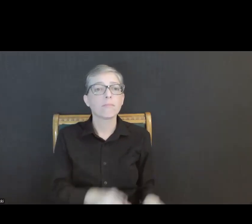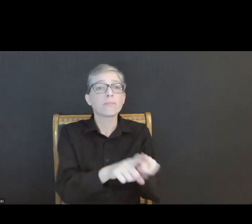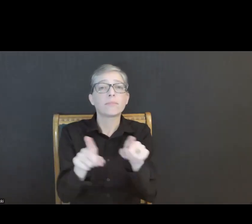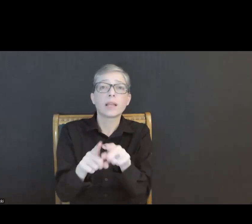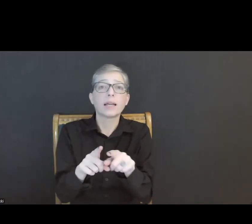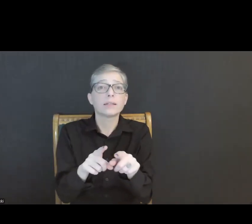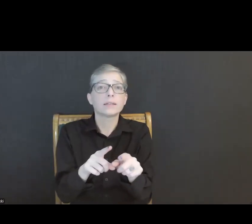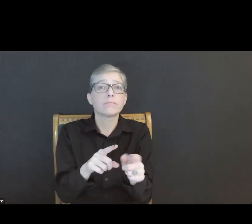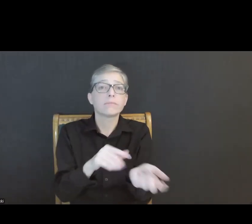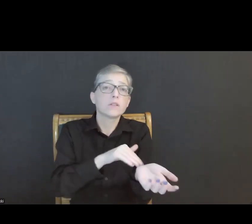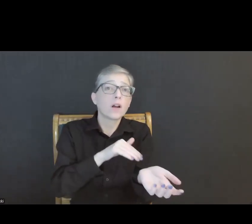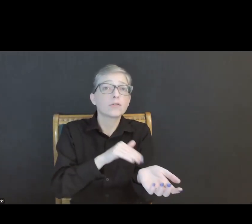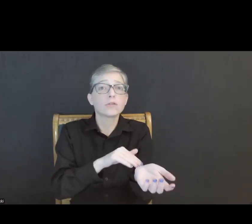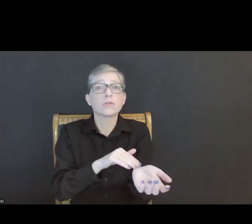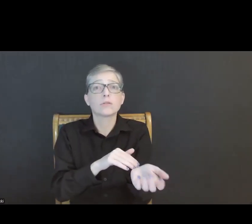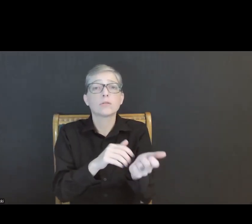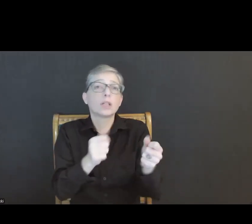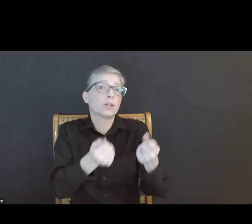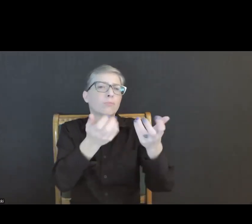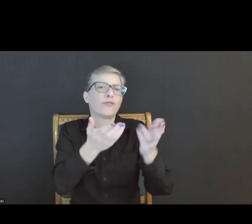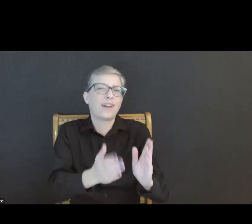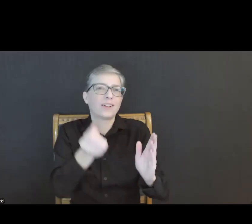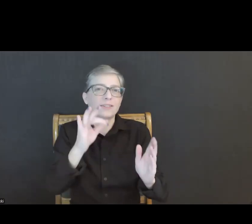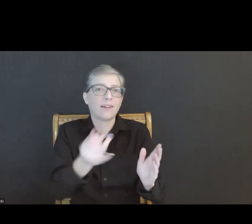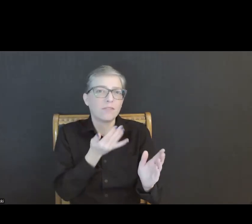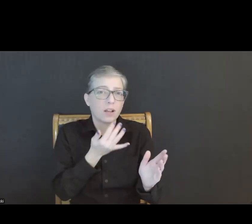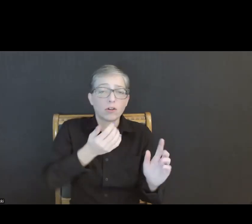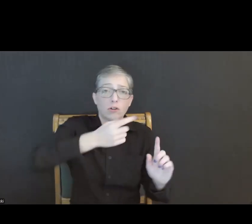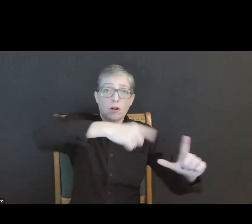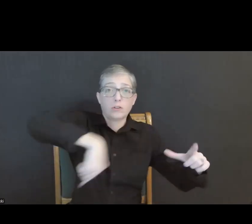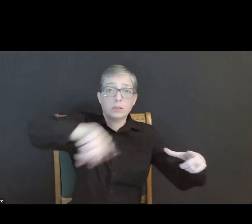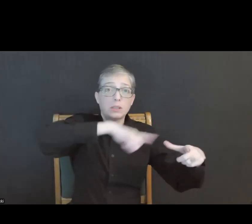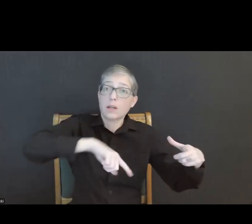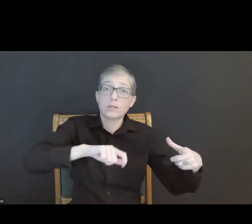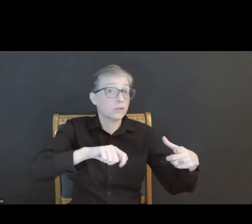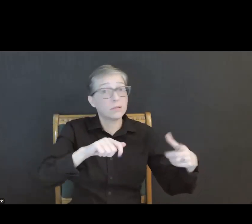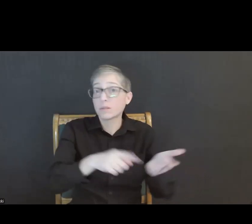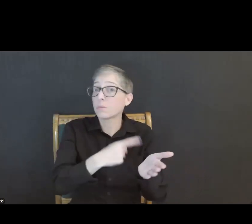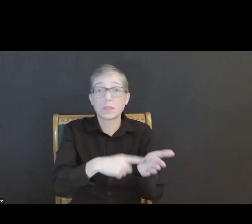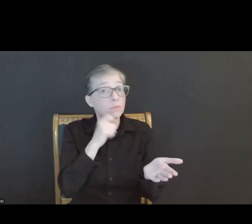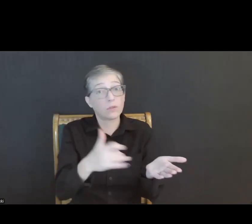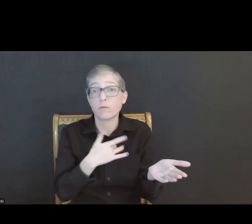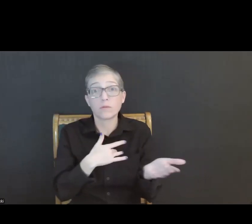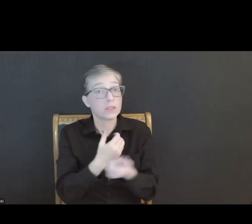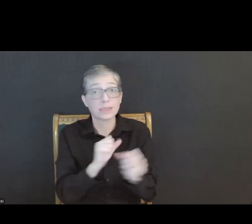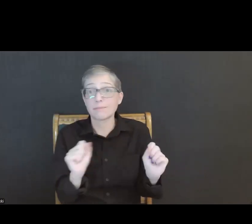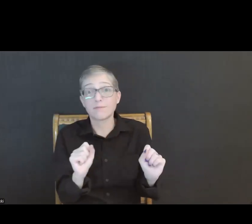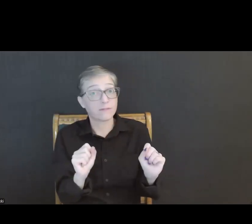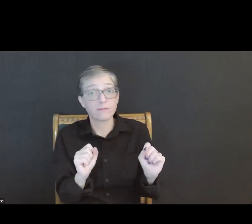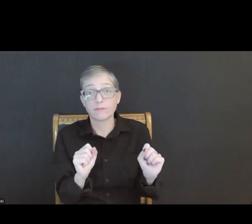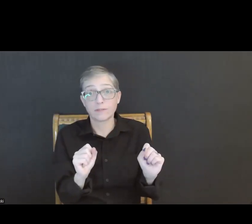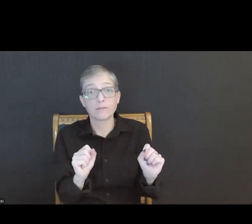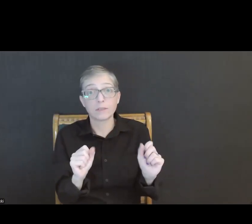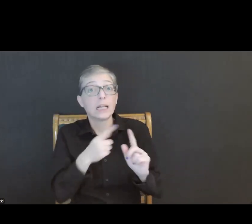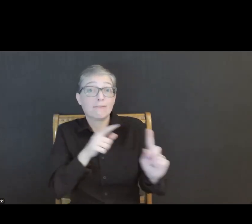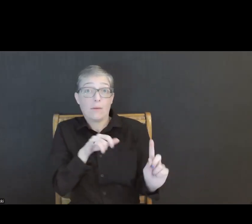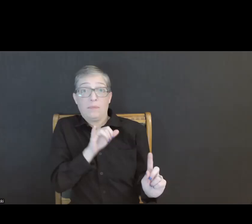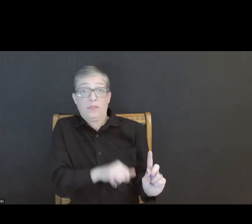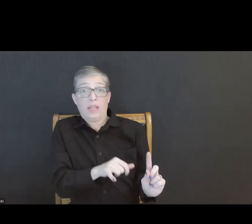of color ourselves don't feel a sense of safety and and from that experience able to draw on that